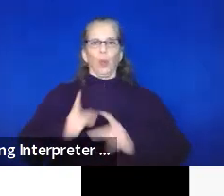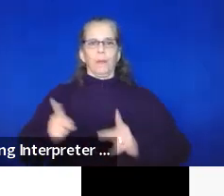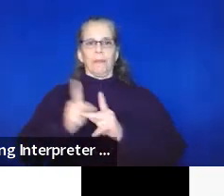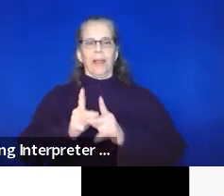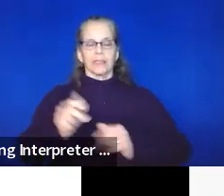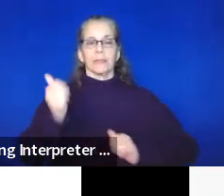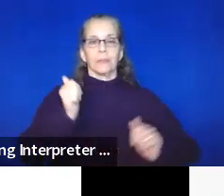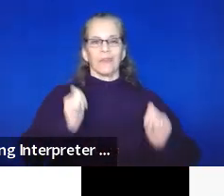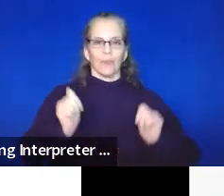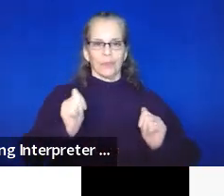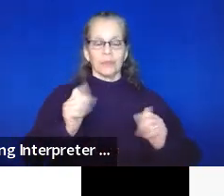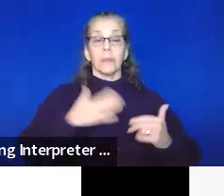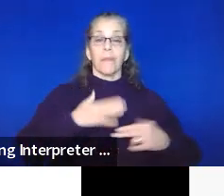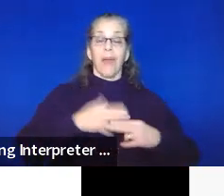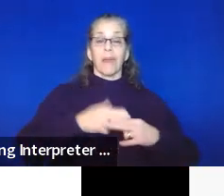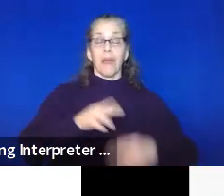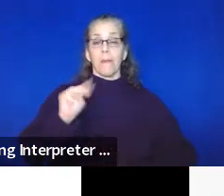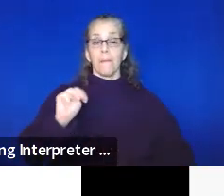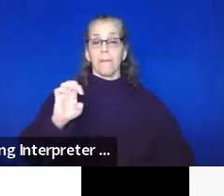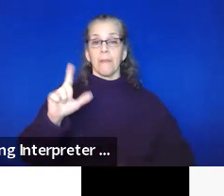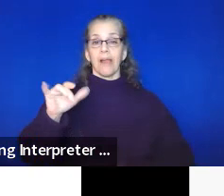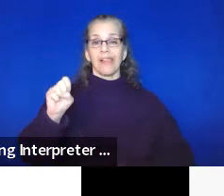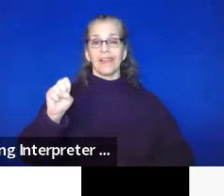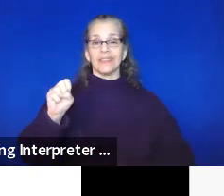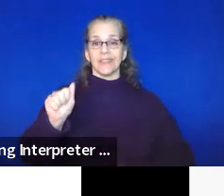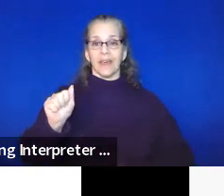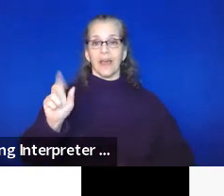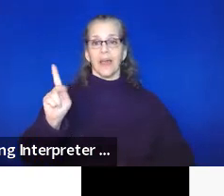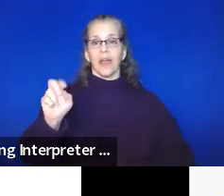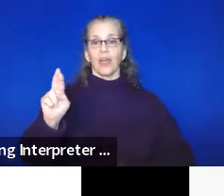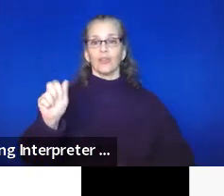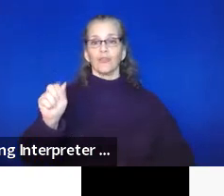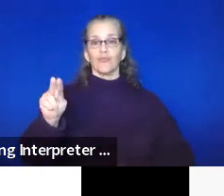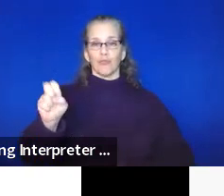My name is Melissa Kruse and I will be your host this evening. I will start off by giving